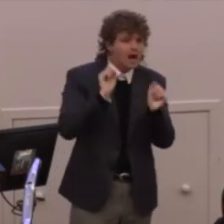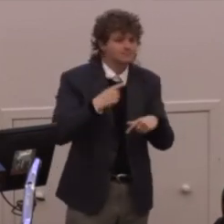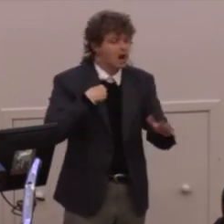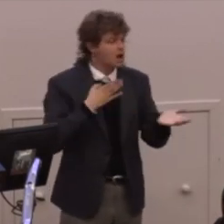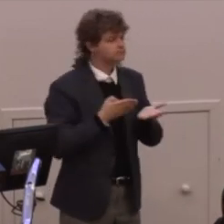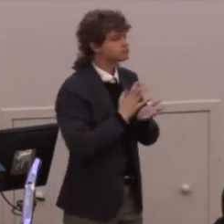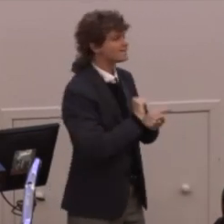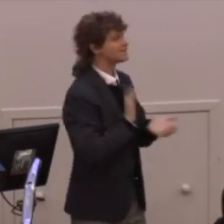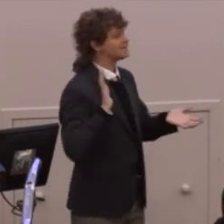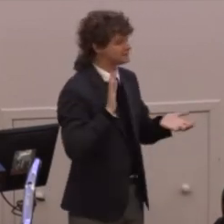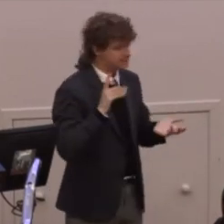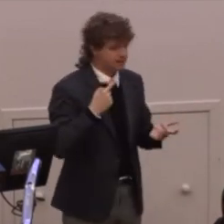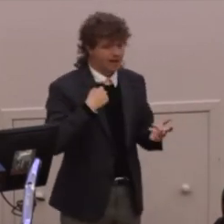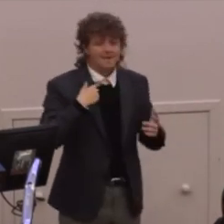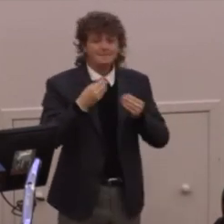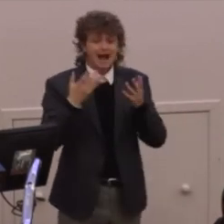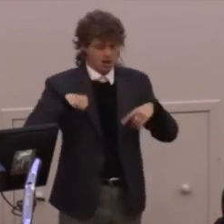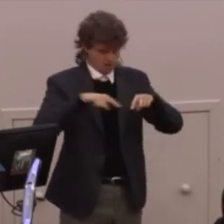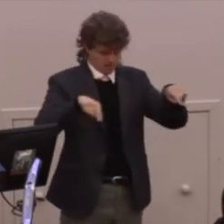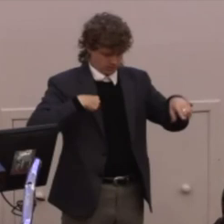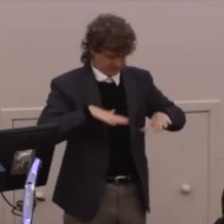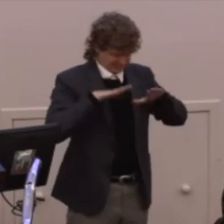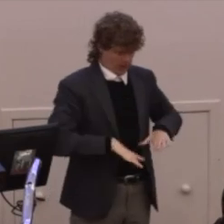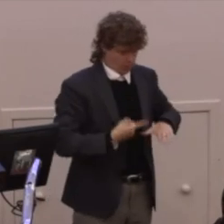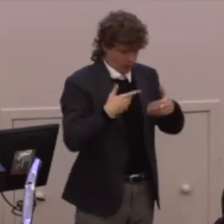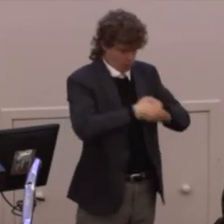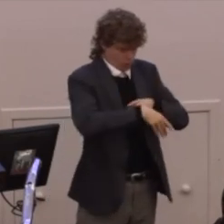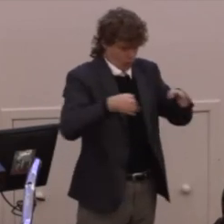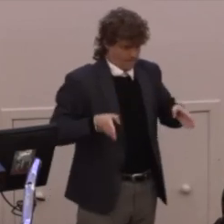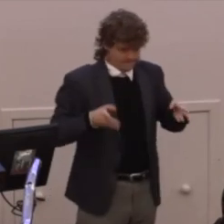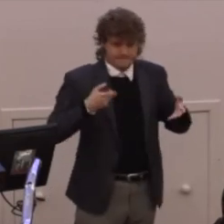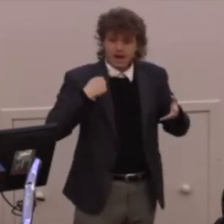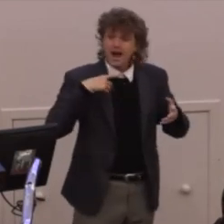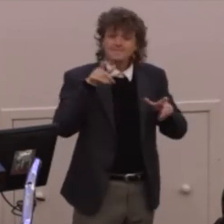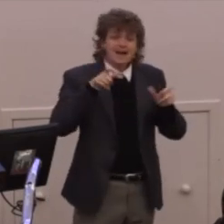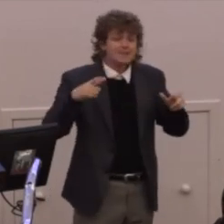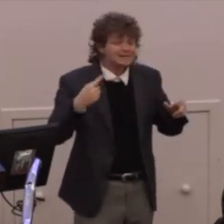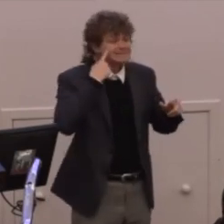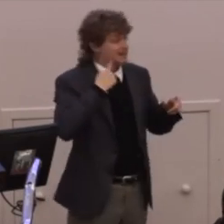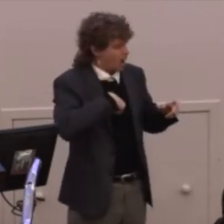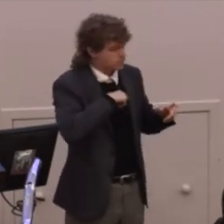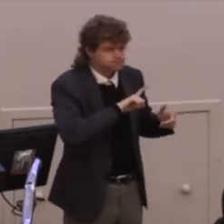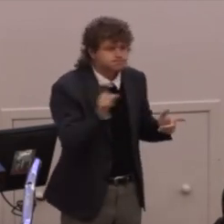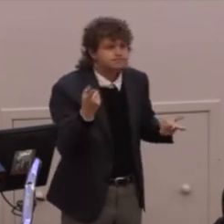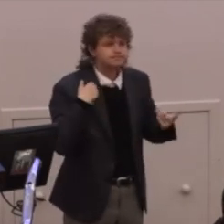to one room of the house where no one will notice us. Trans and disabled people are segregated